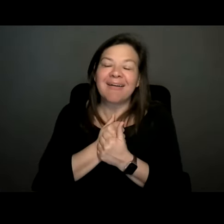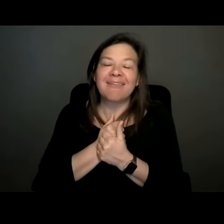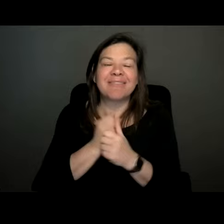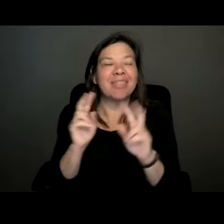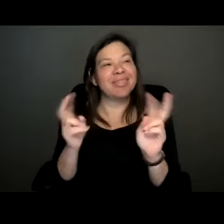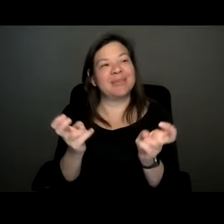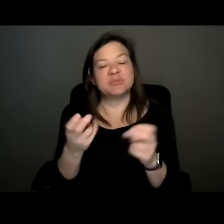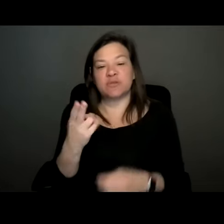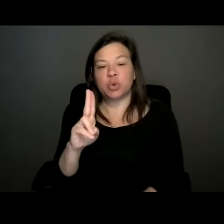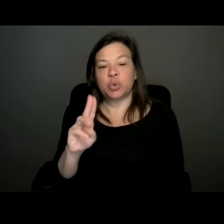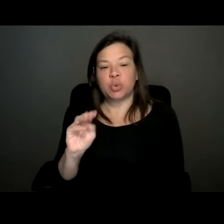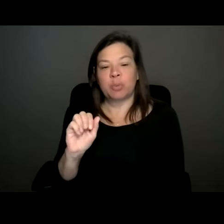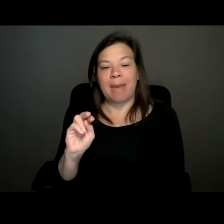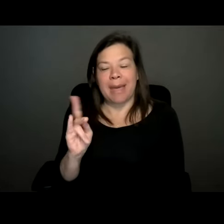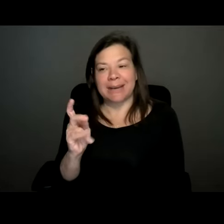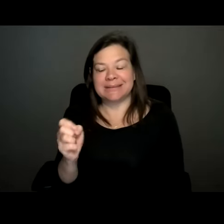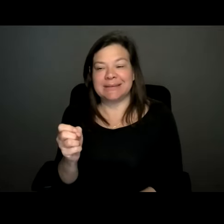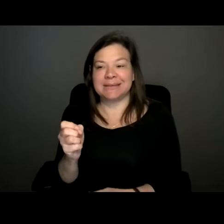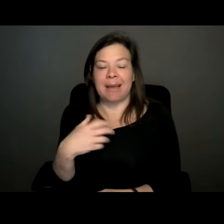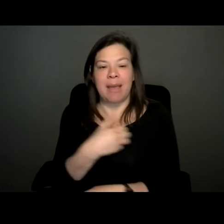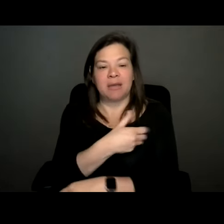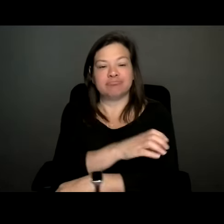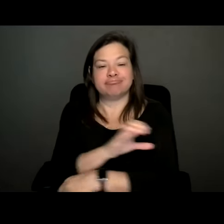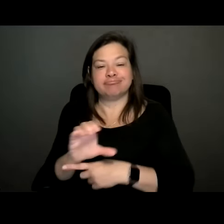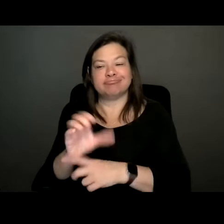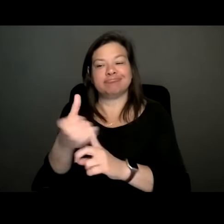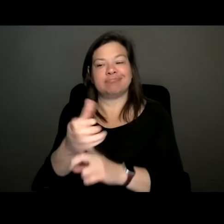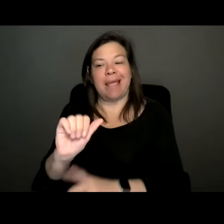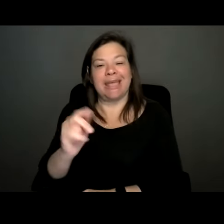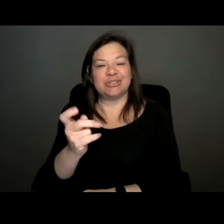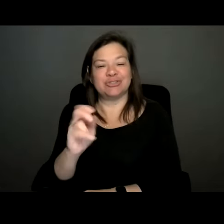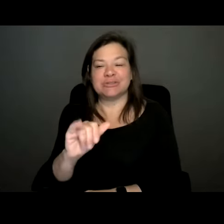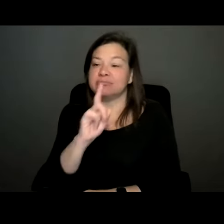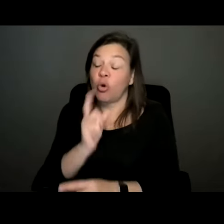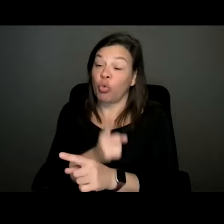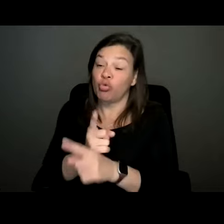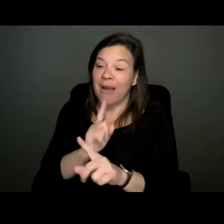and agency and not having a right answer, but sort of embracing all this complexity.